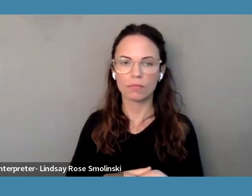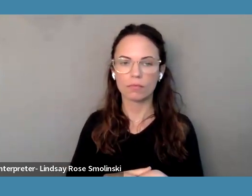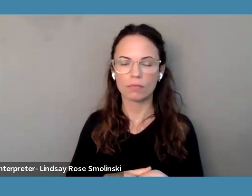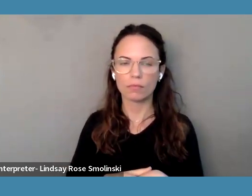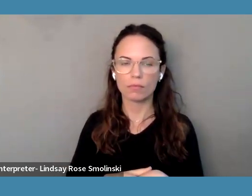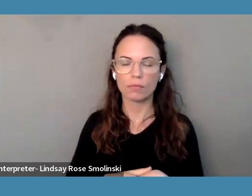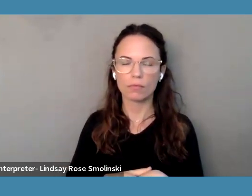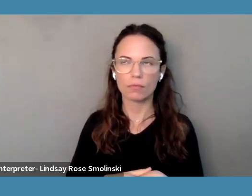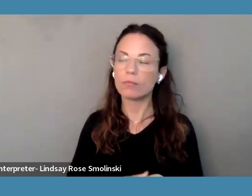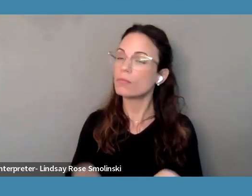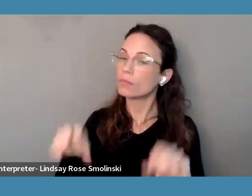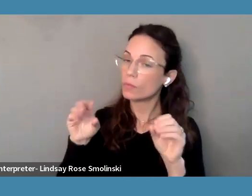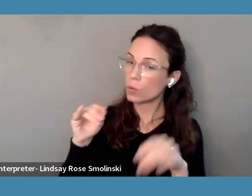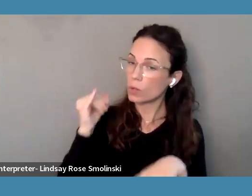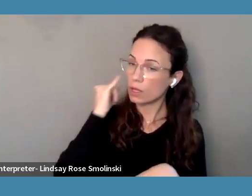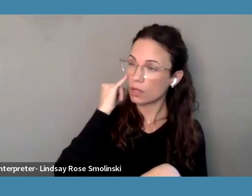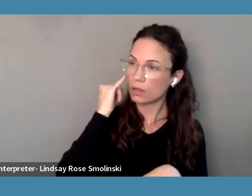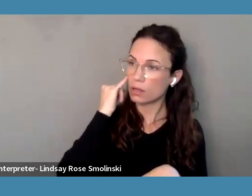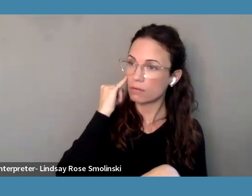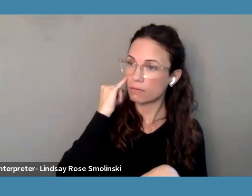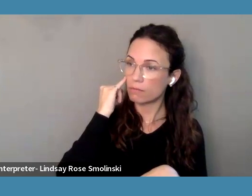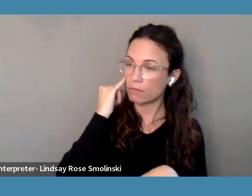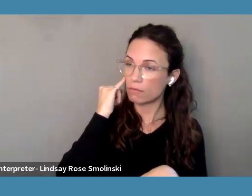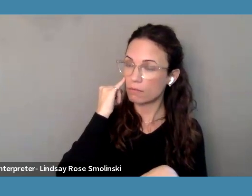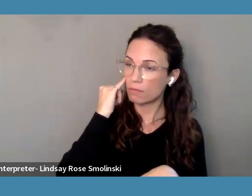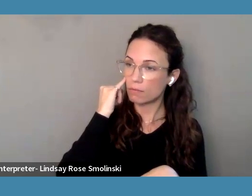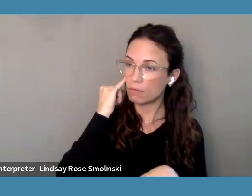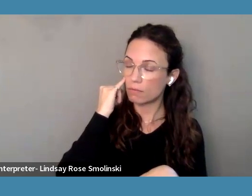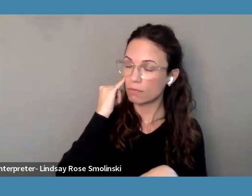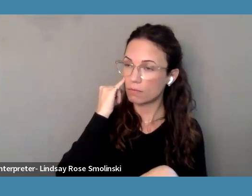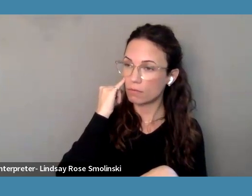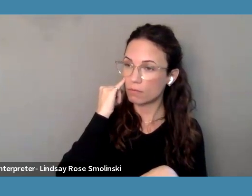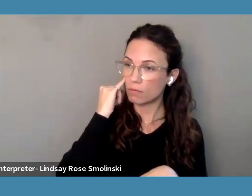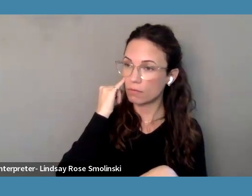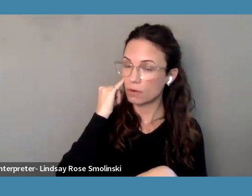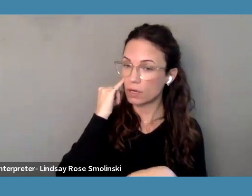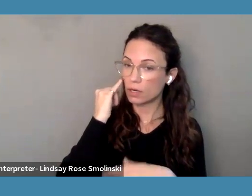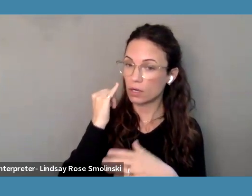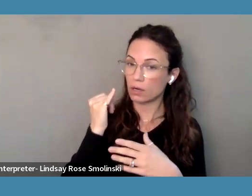So if you asked for your services, if they were previously authorized services that you asked